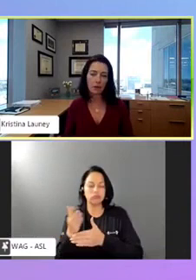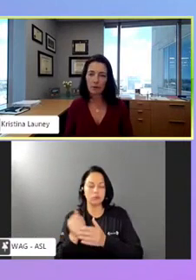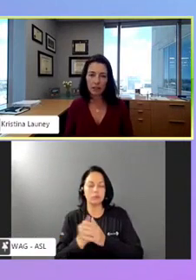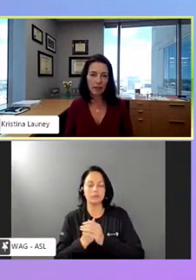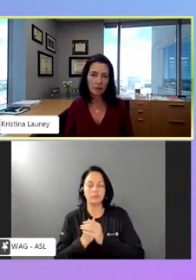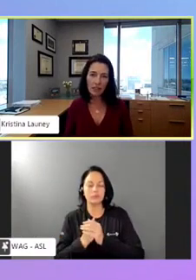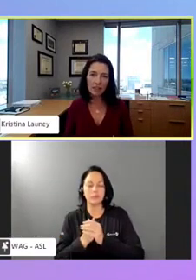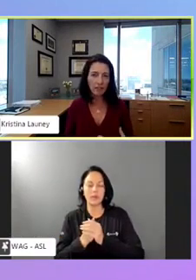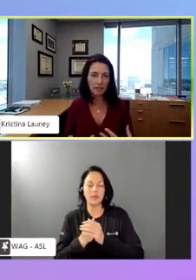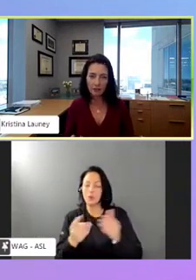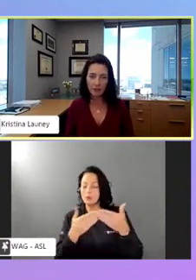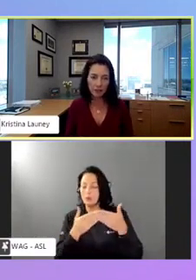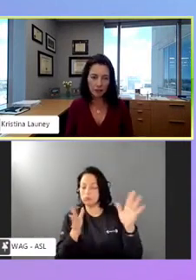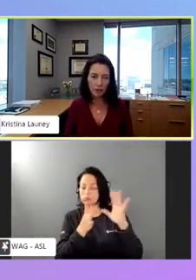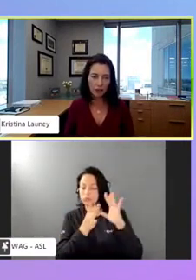that was